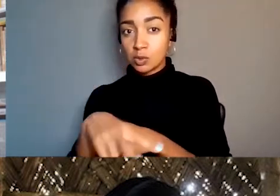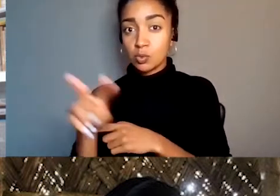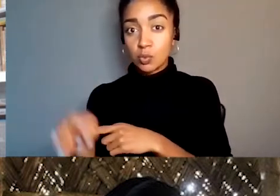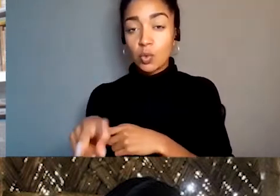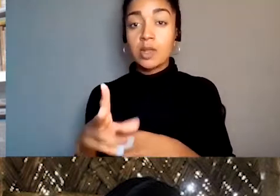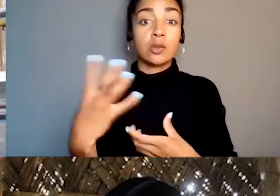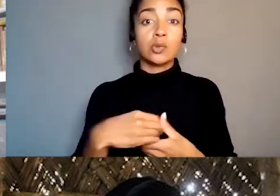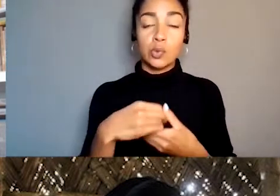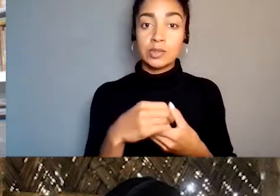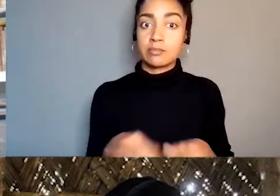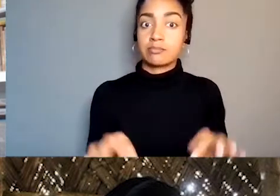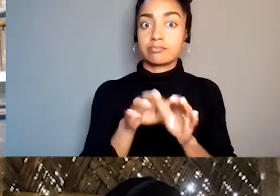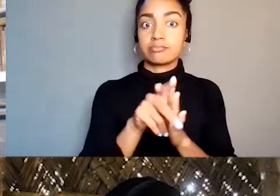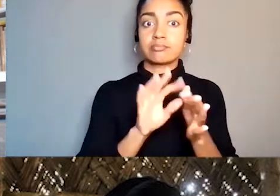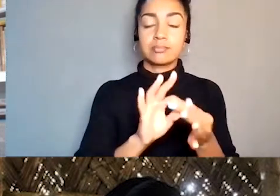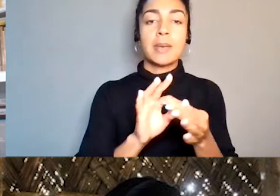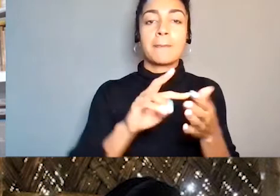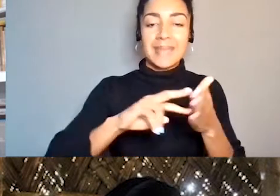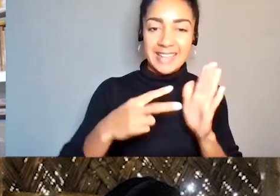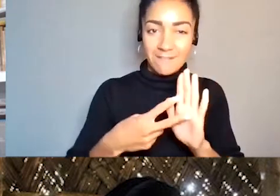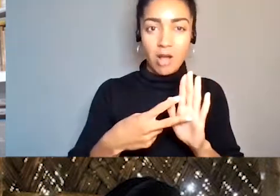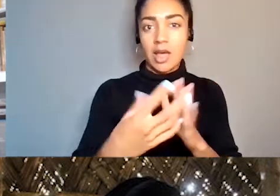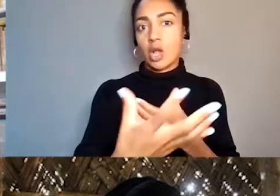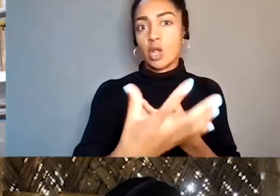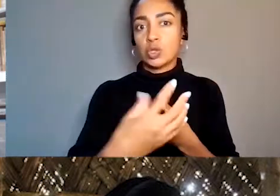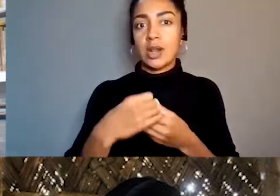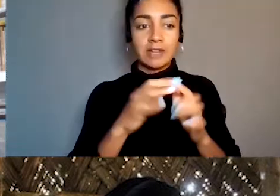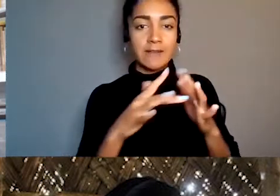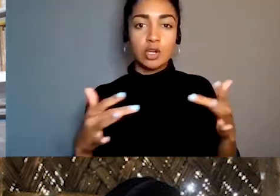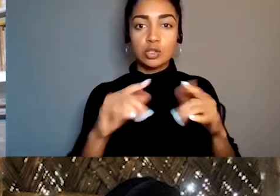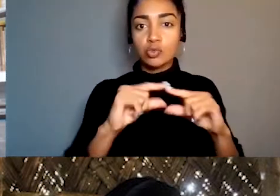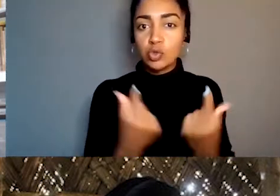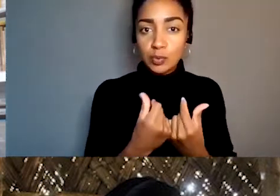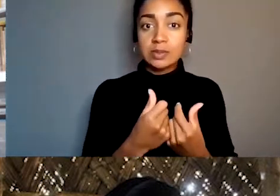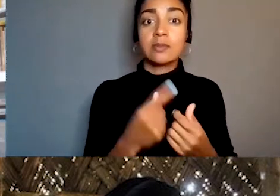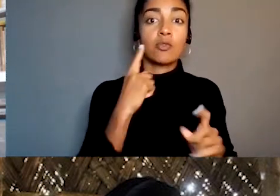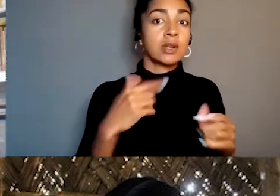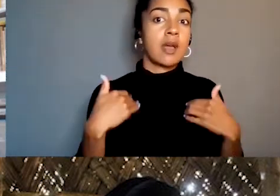of diverse groups, of young people based on gender sexual orientation. In in gender identity,